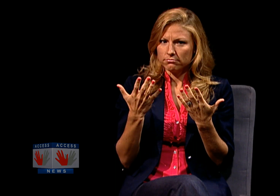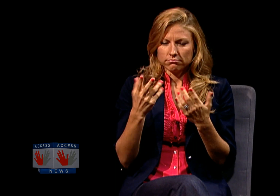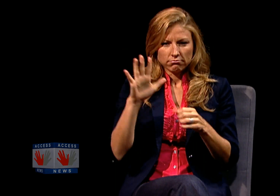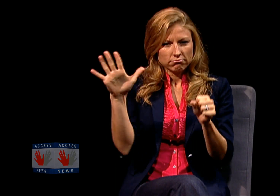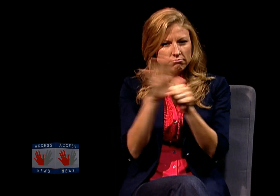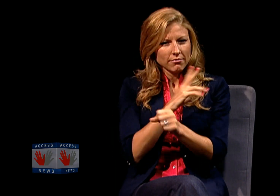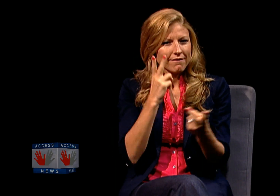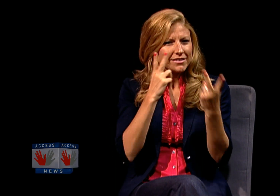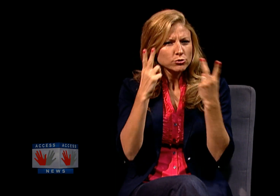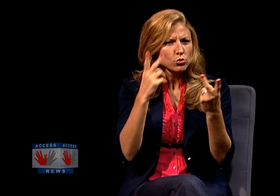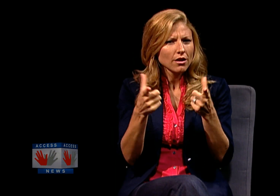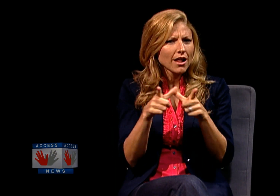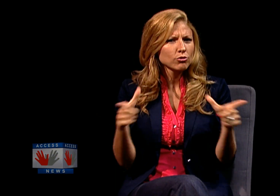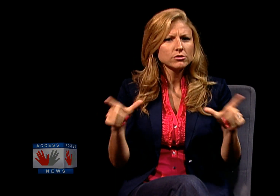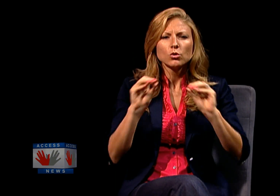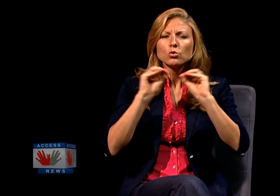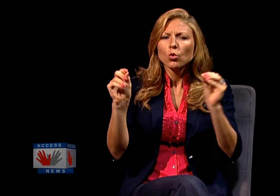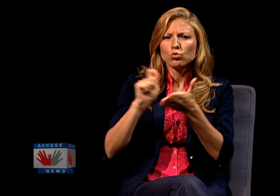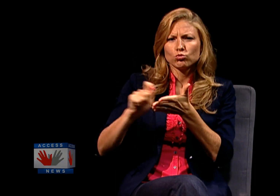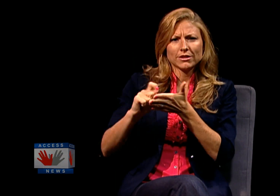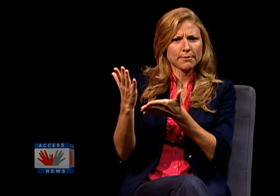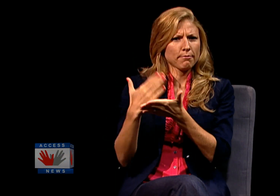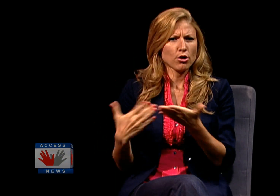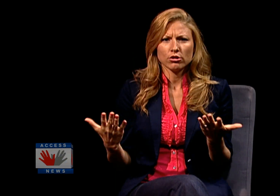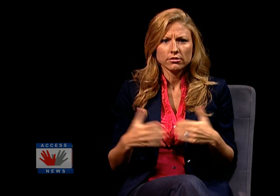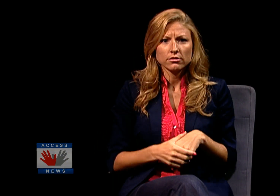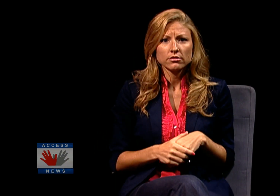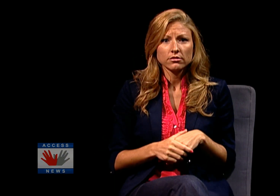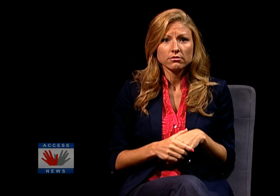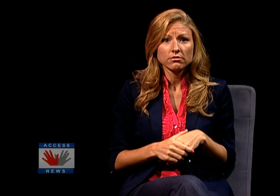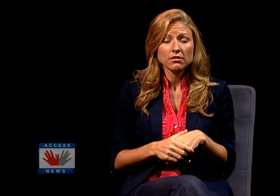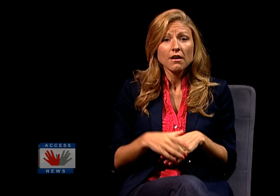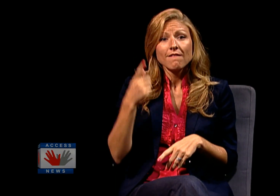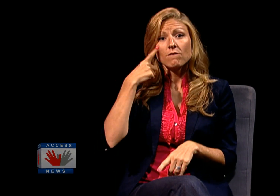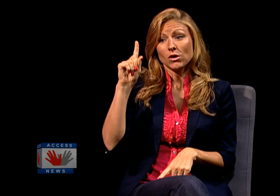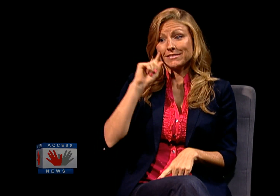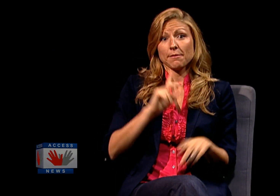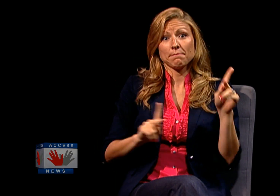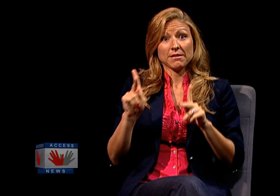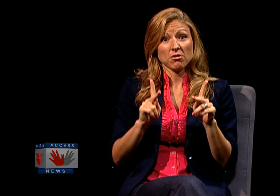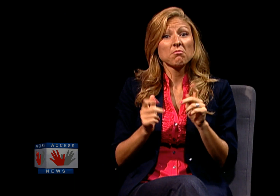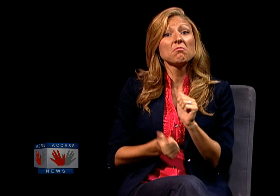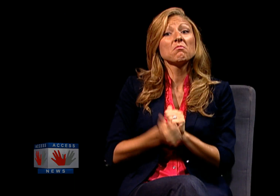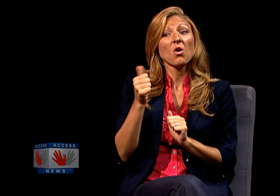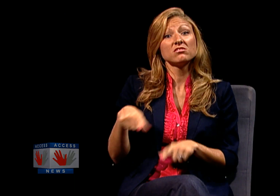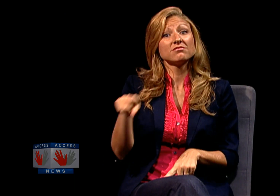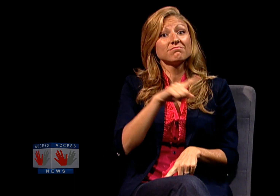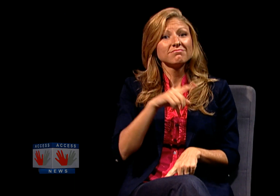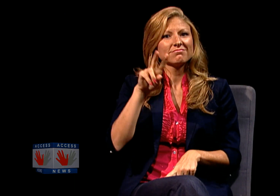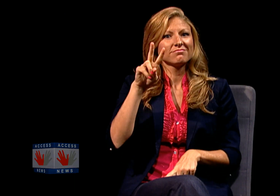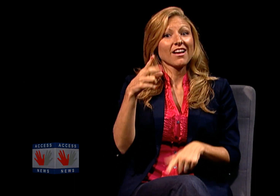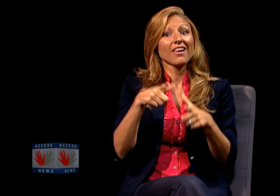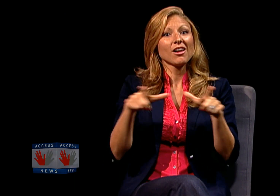BUT UNLIKE OTHER LANGUAGES, ASL IS PURELY A VISUAL LANGUAGE WITH NO WRITTEN COMPONENT.